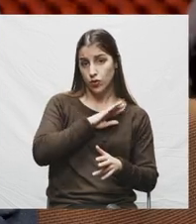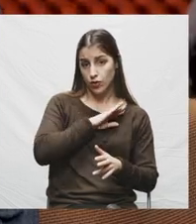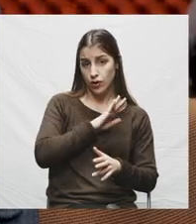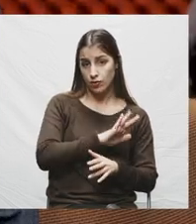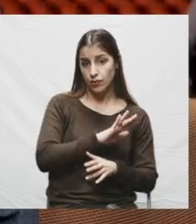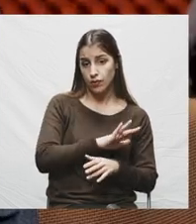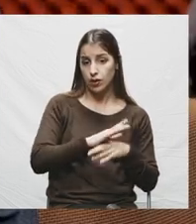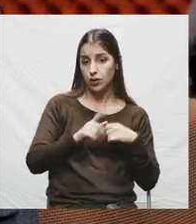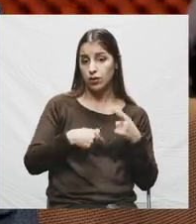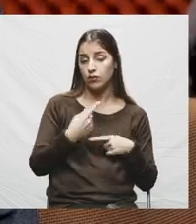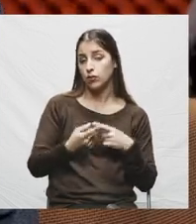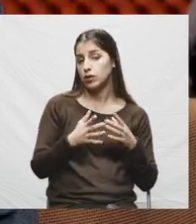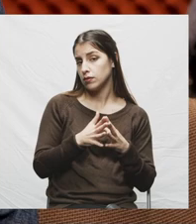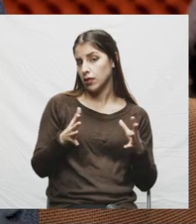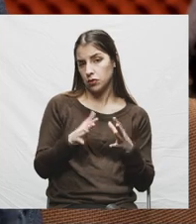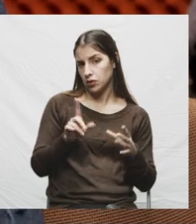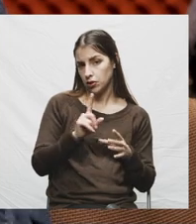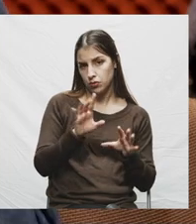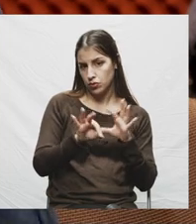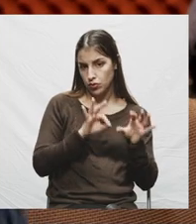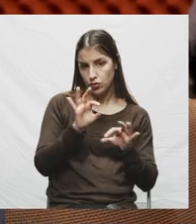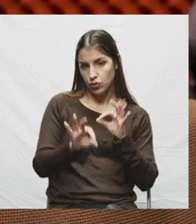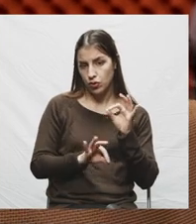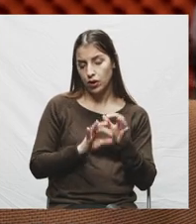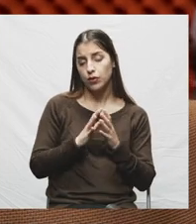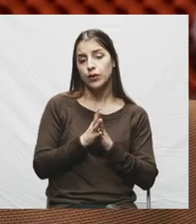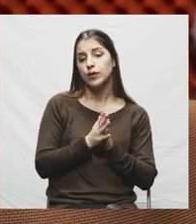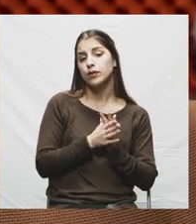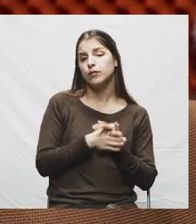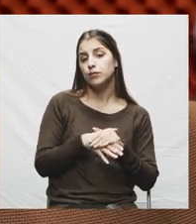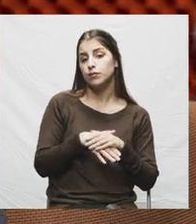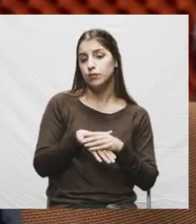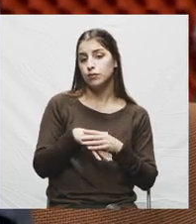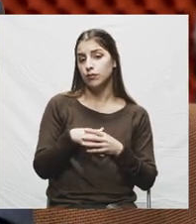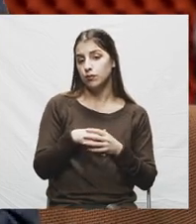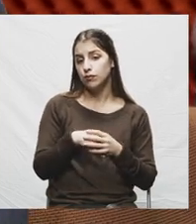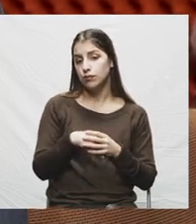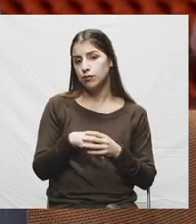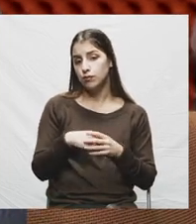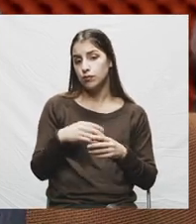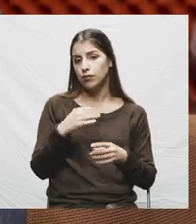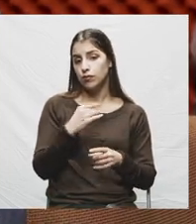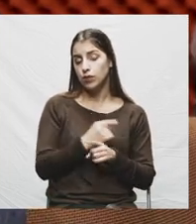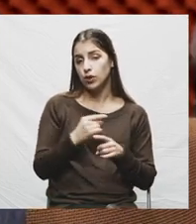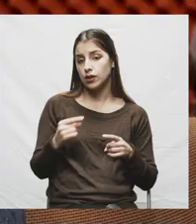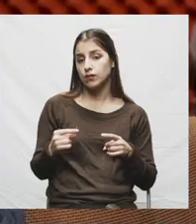though, later, the majority were not the ones presented at the Bienal. Because after...